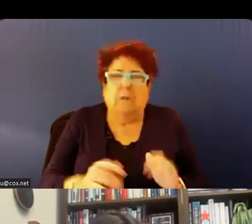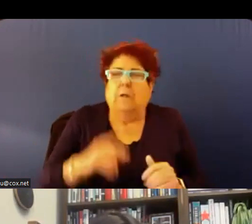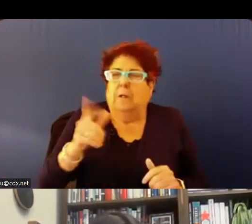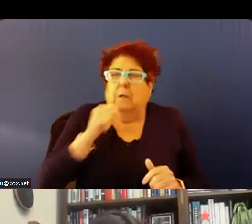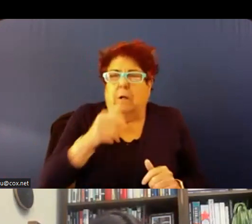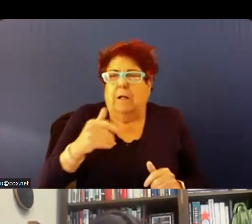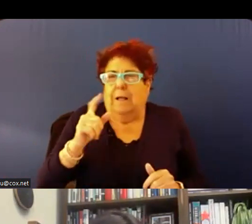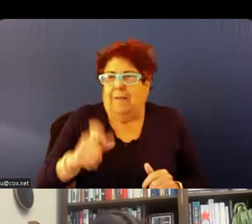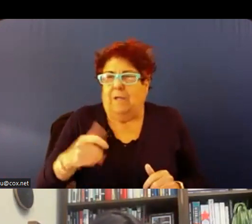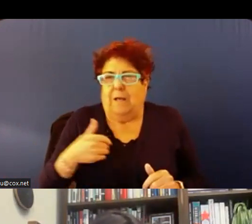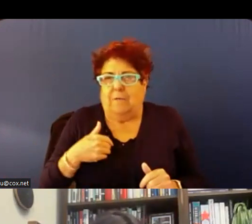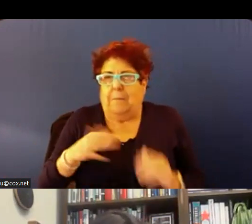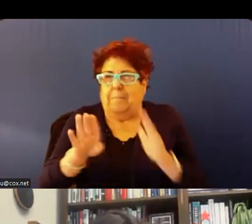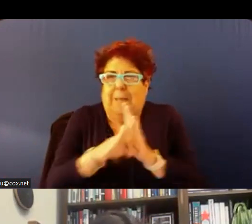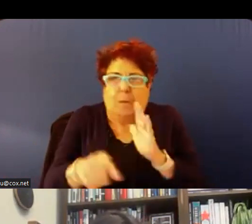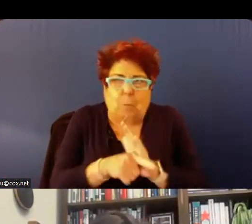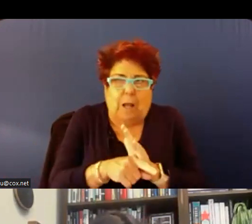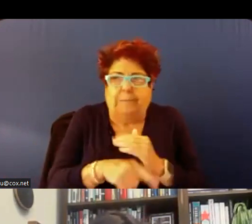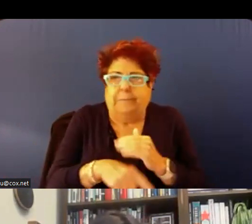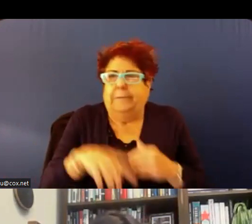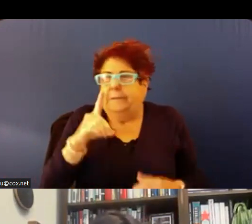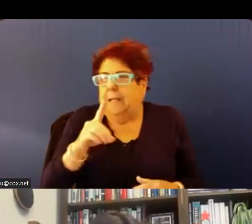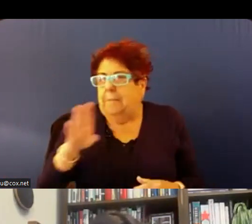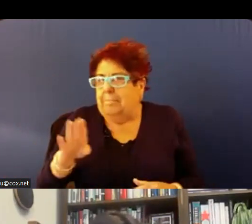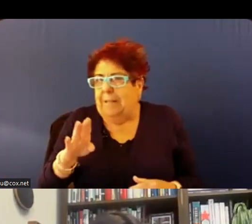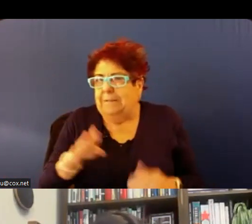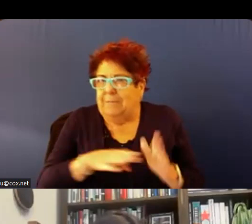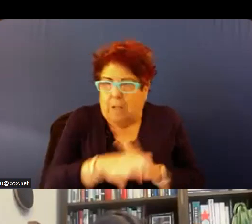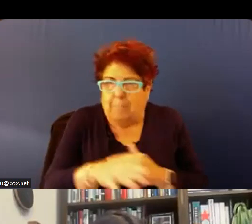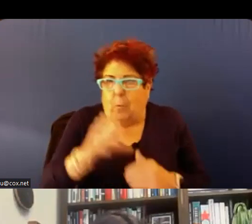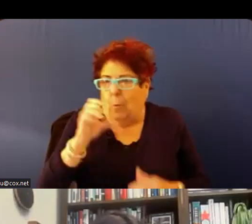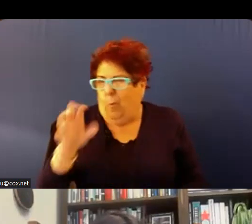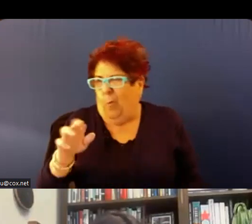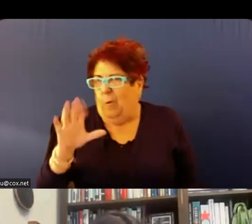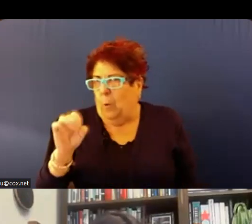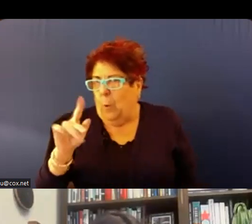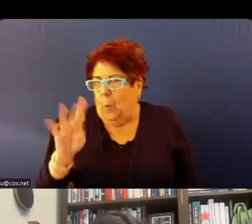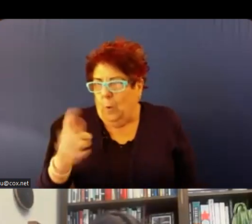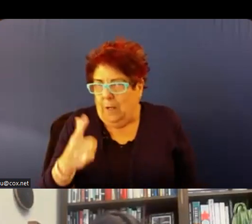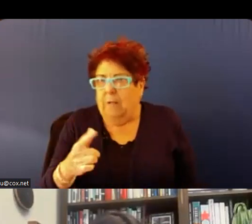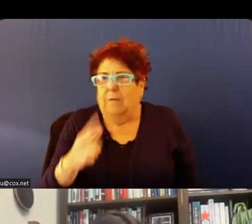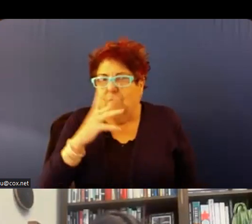development, or coding to be able to really engage with it and build how it sort of moves through.